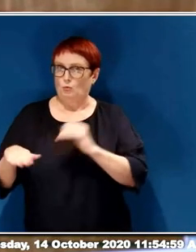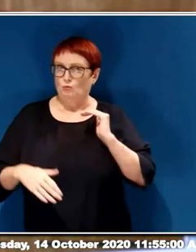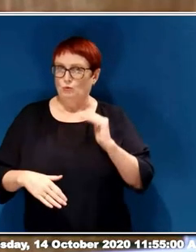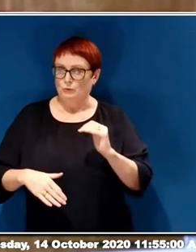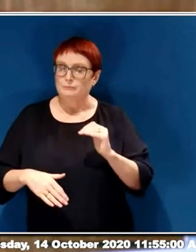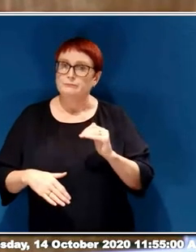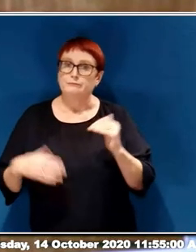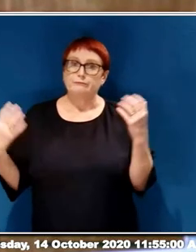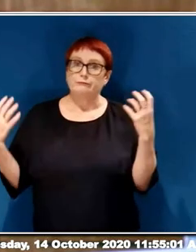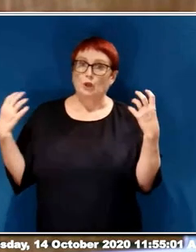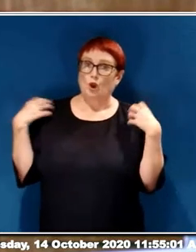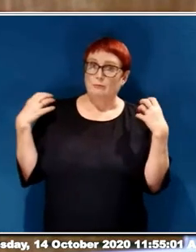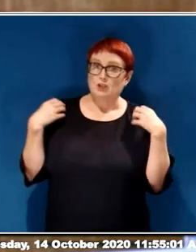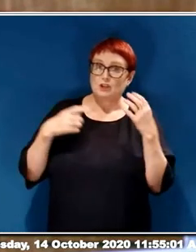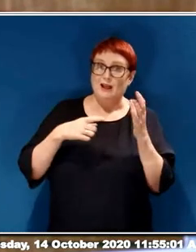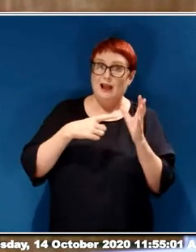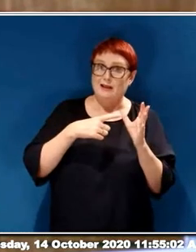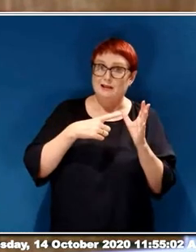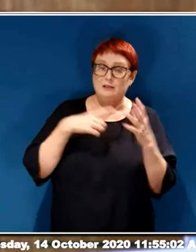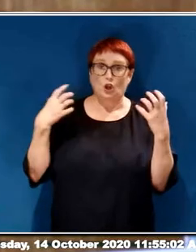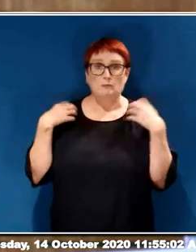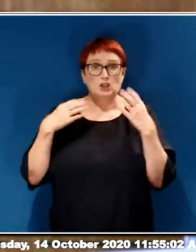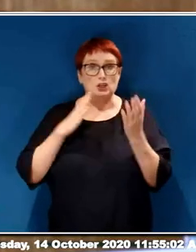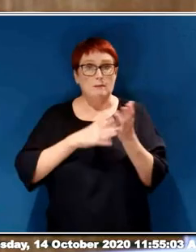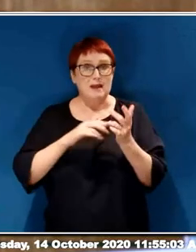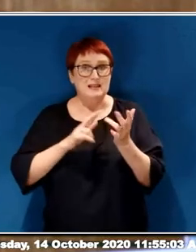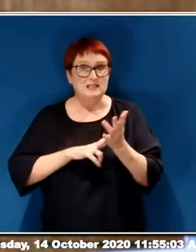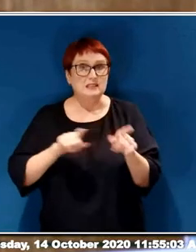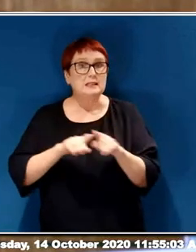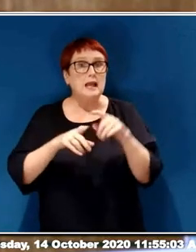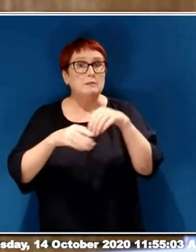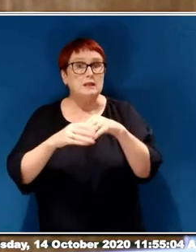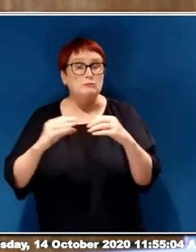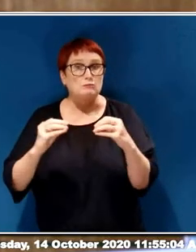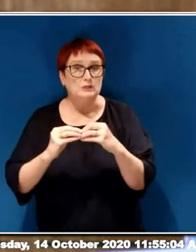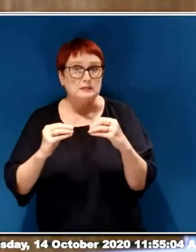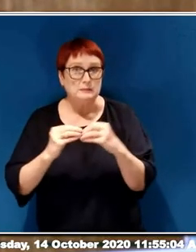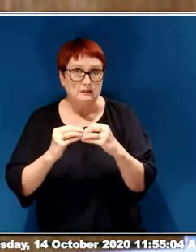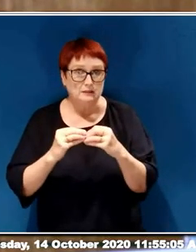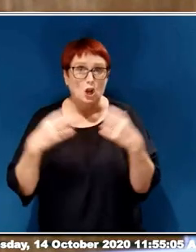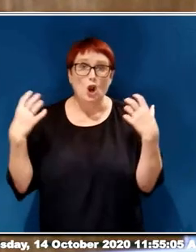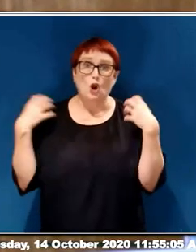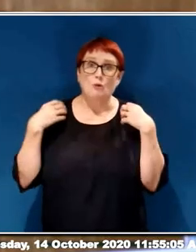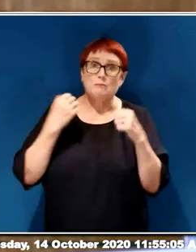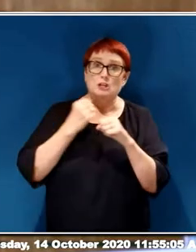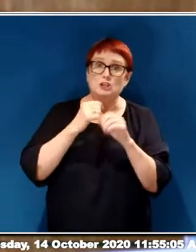Commissioner Galbally is in Melbourne. I am in Sydney. This is how we work.